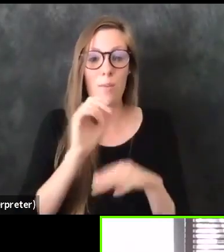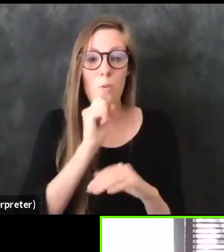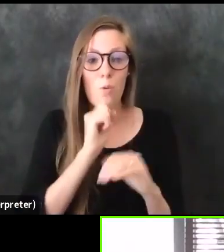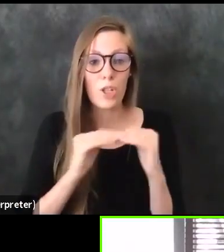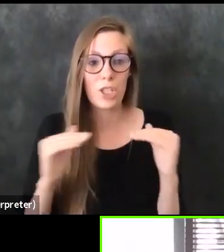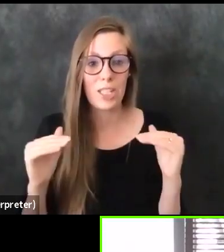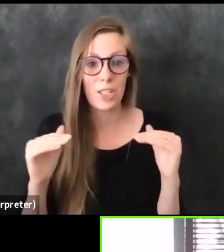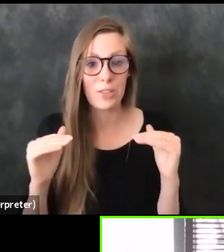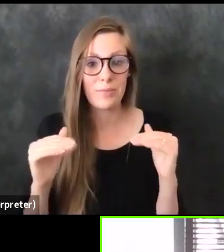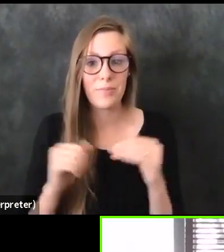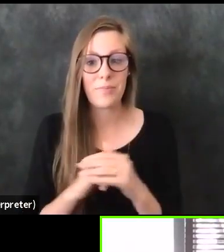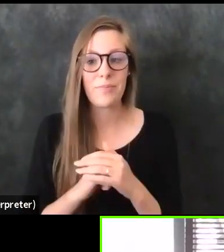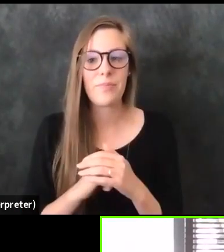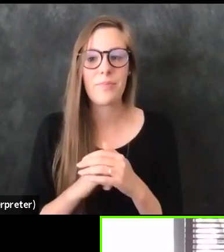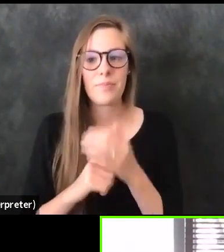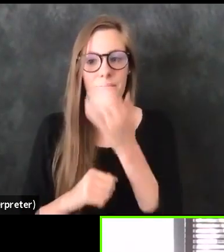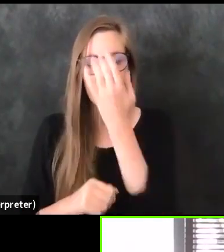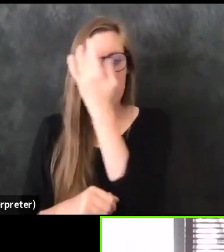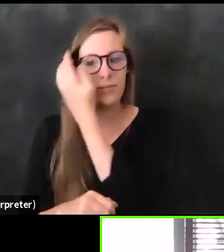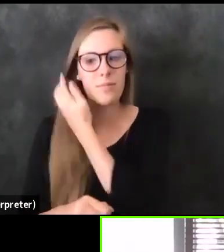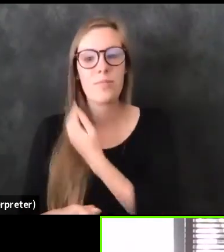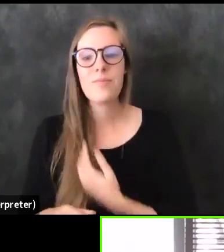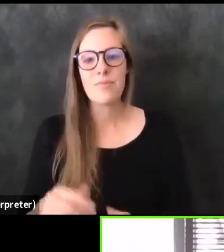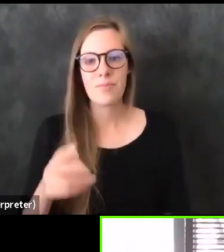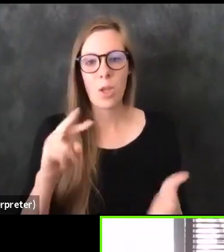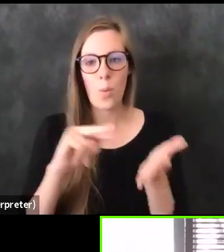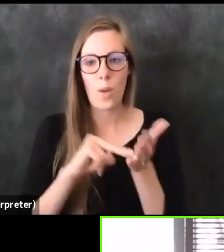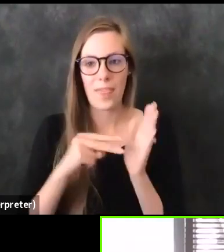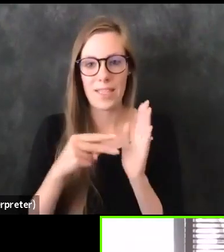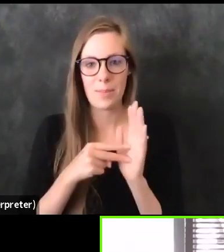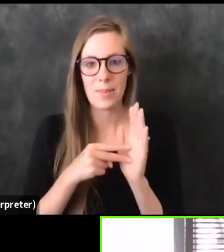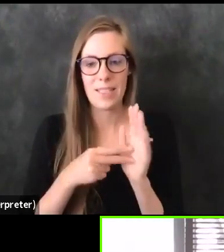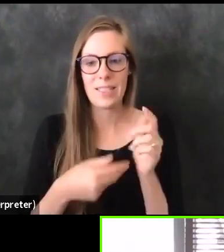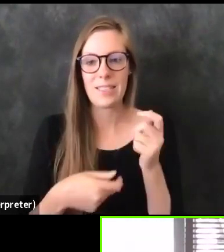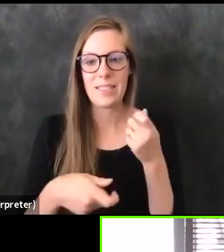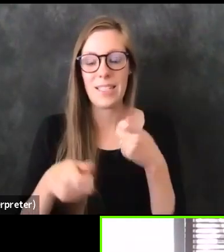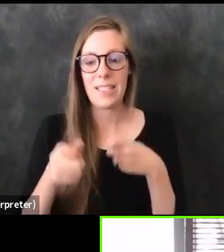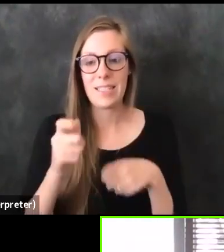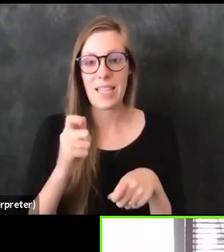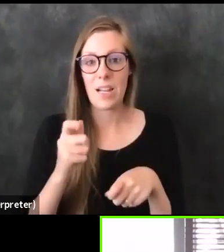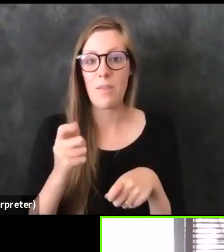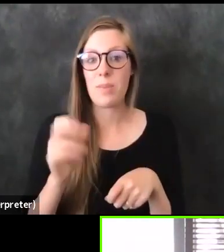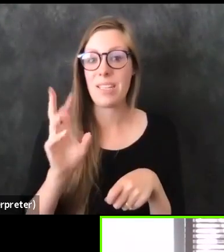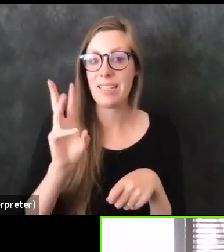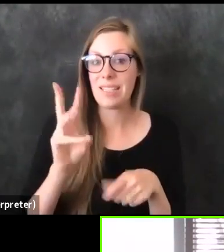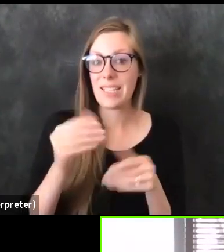In other words, instead of the threshold being six new cases per day,